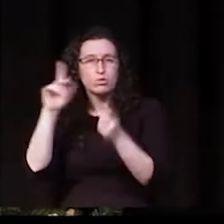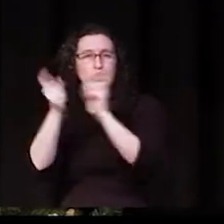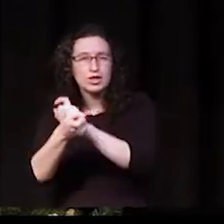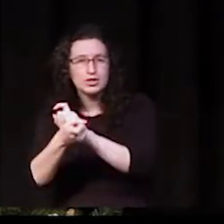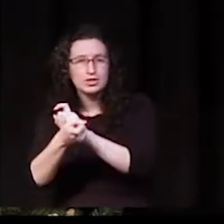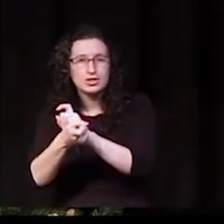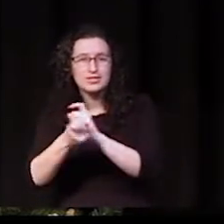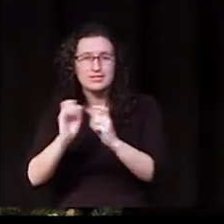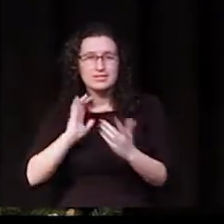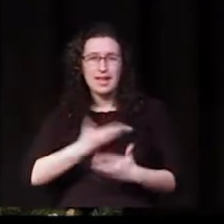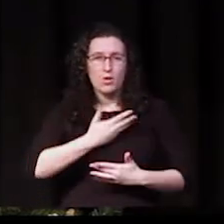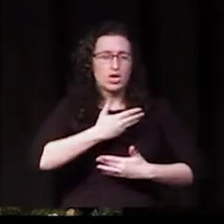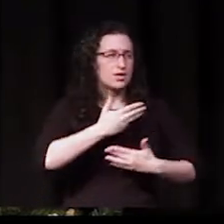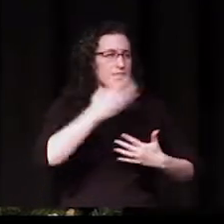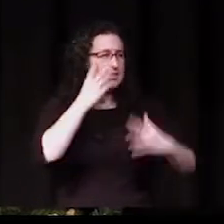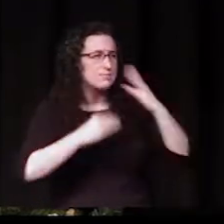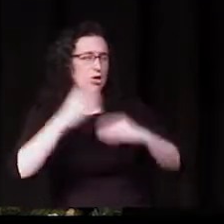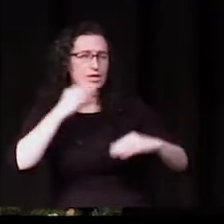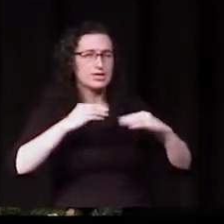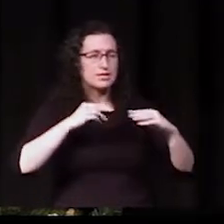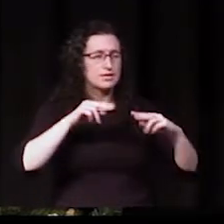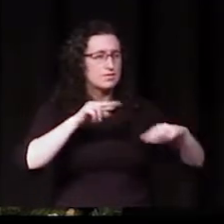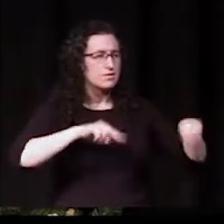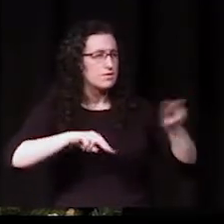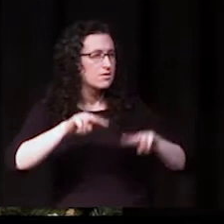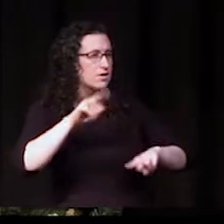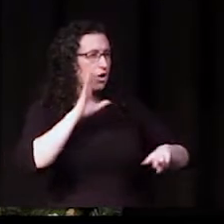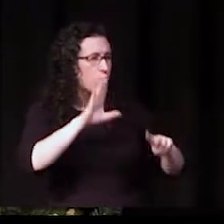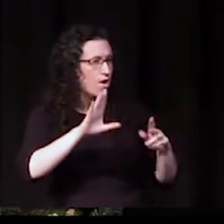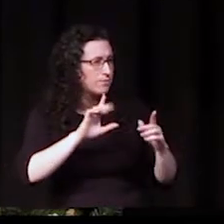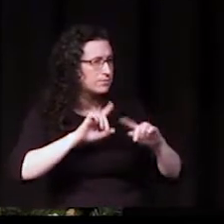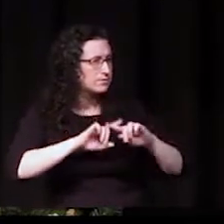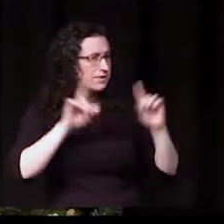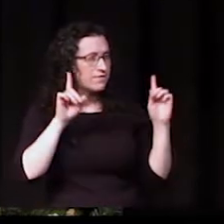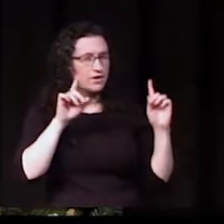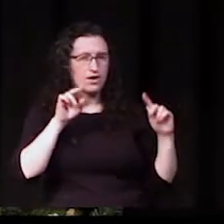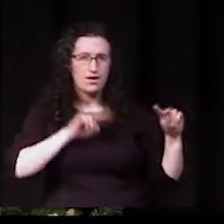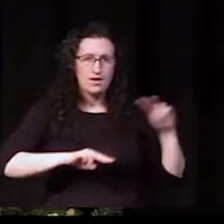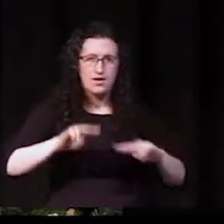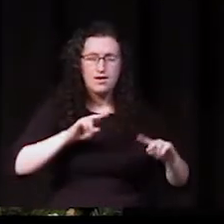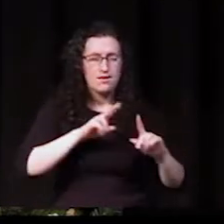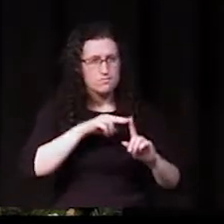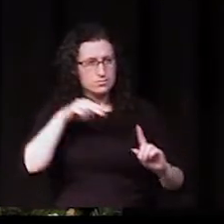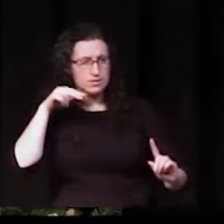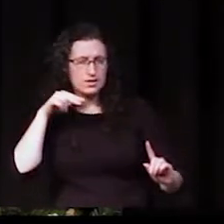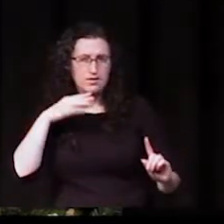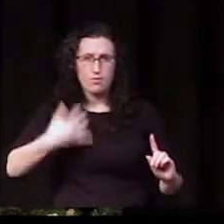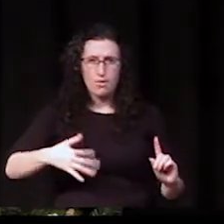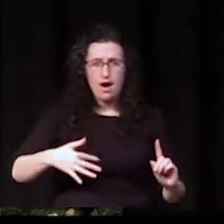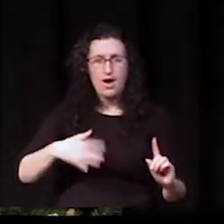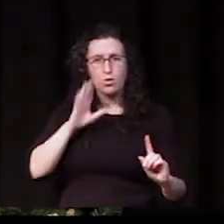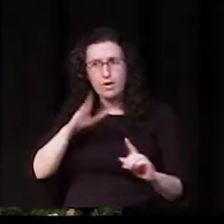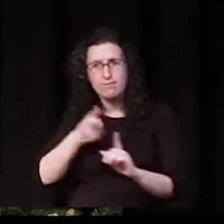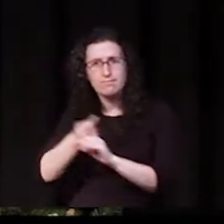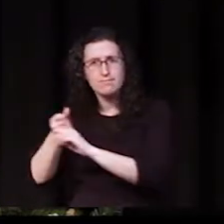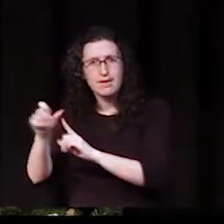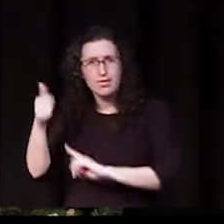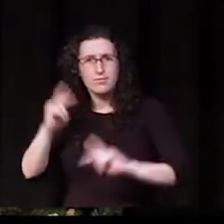around us and others around us, and we will become a person who lives more into the promises of God, because we're looking